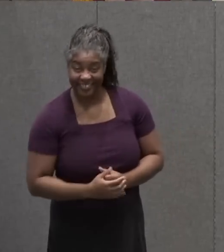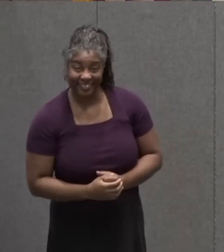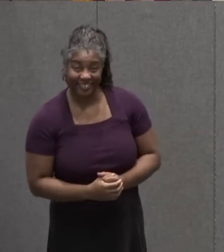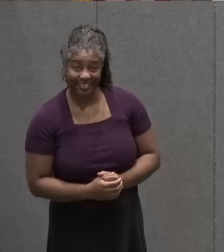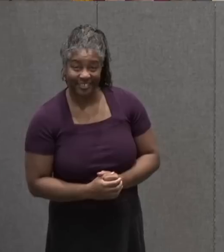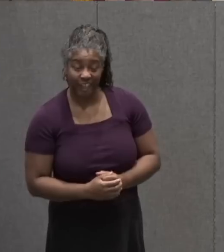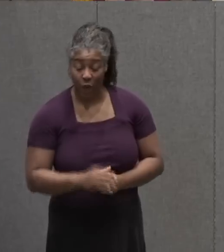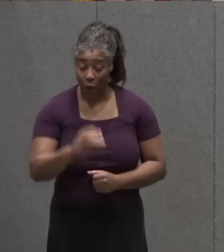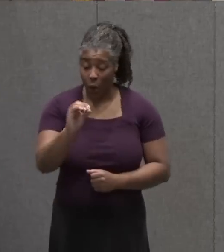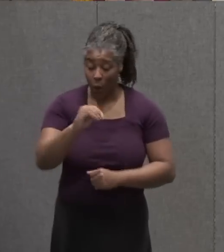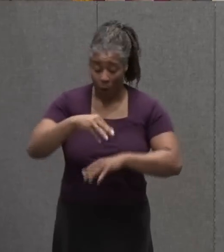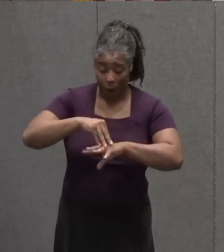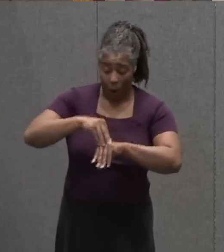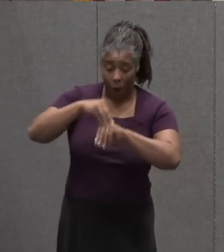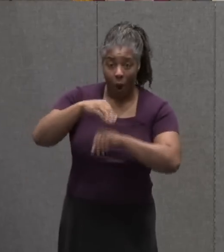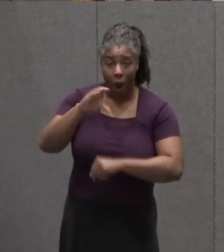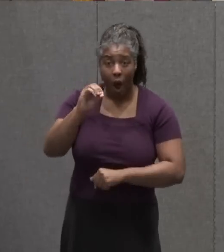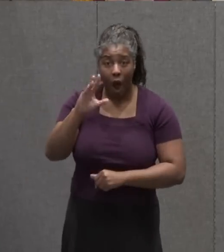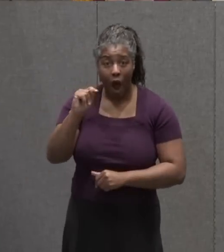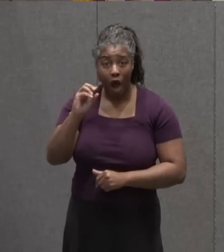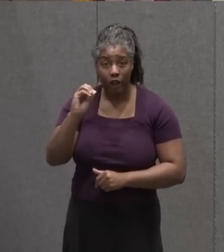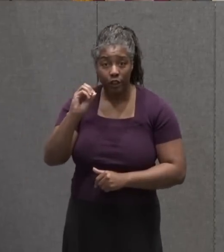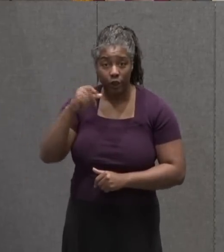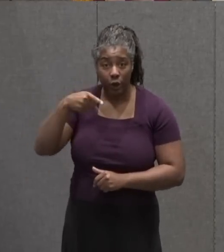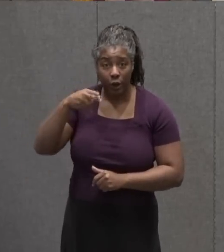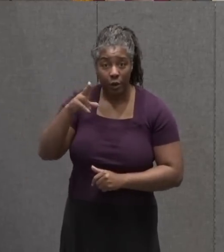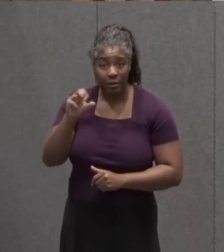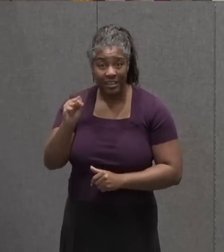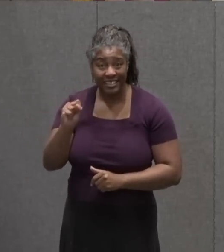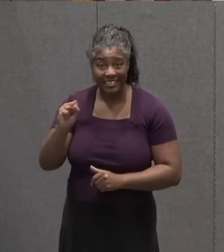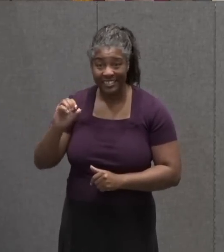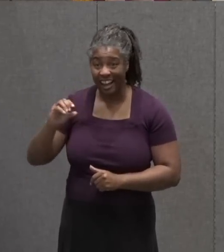o, octopus, O let's sky write it